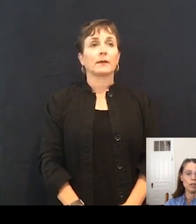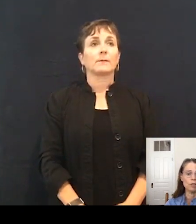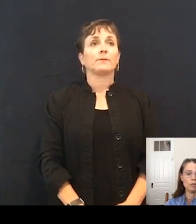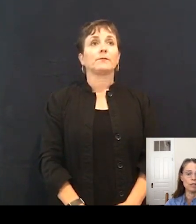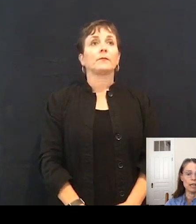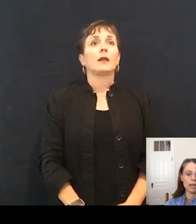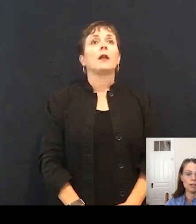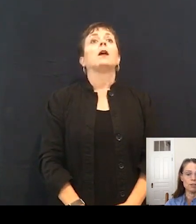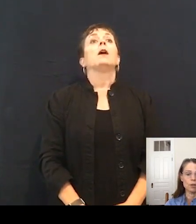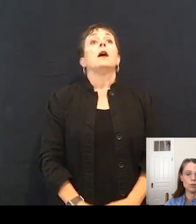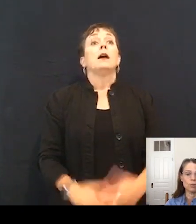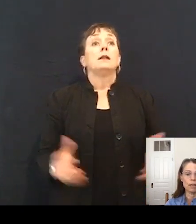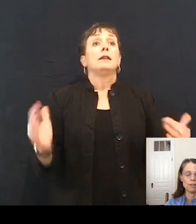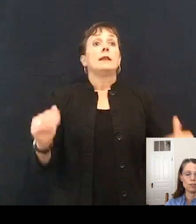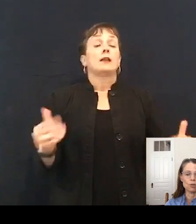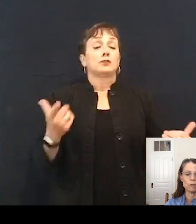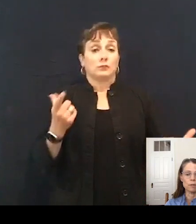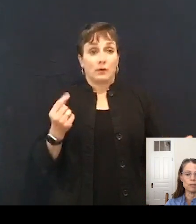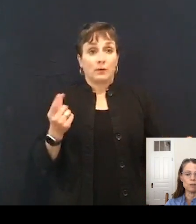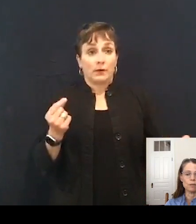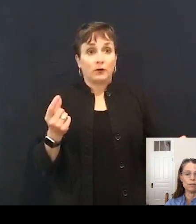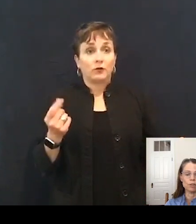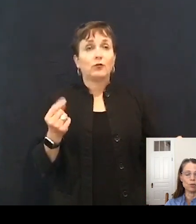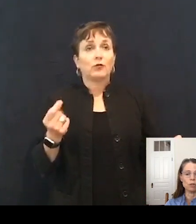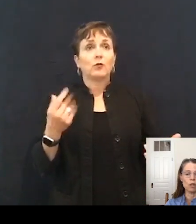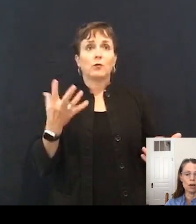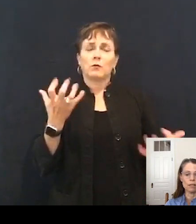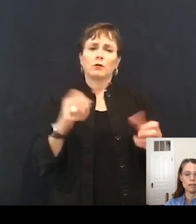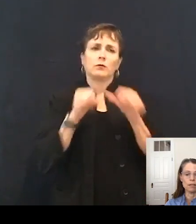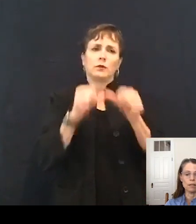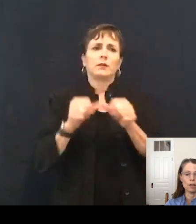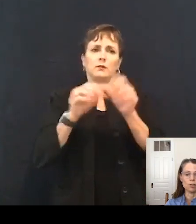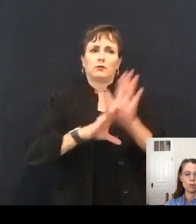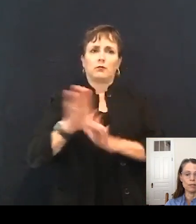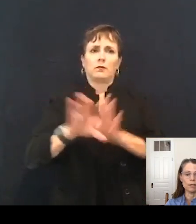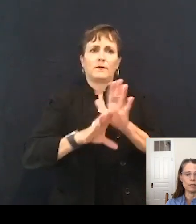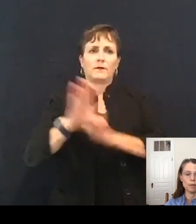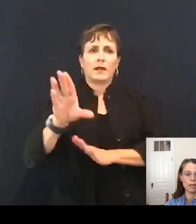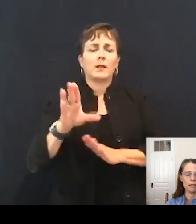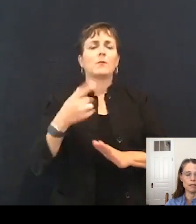ASOs as a treatment for visual loss in USH1C mice.